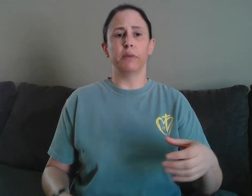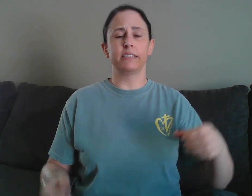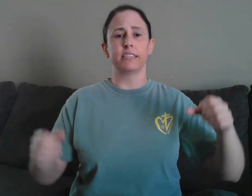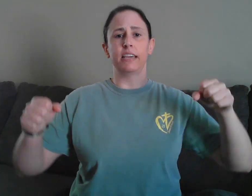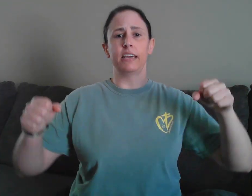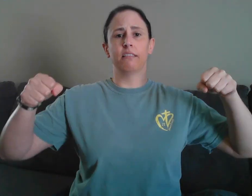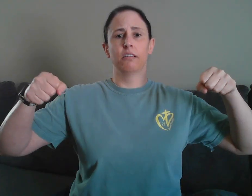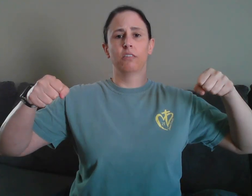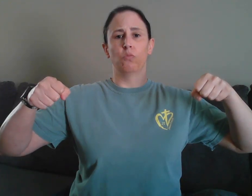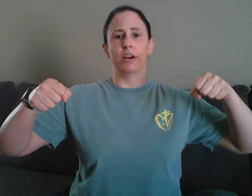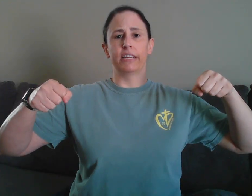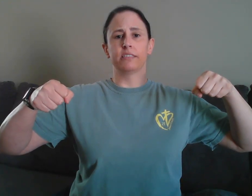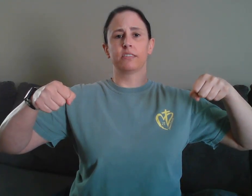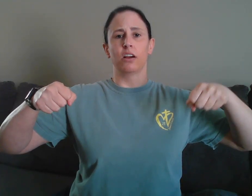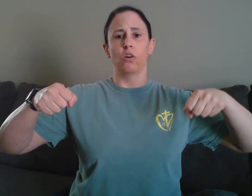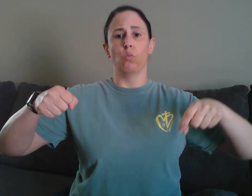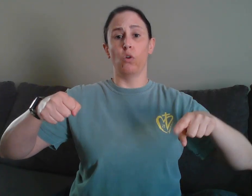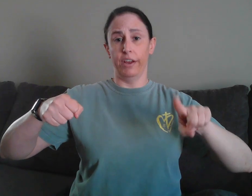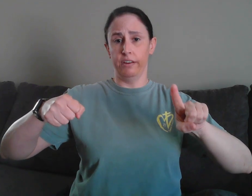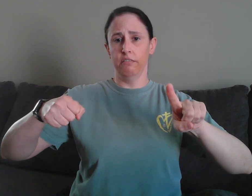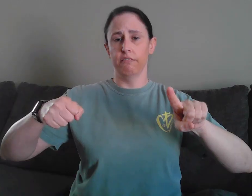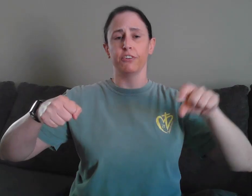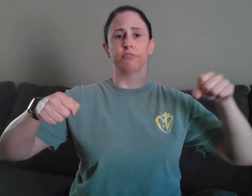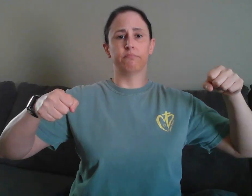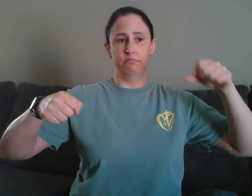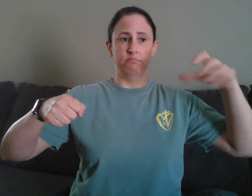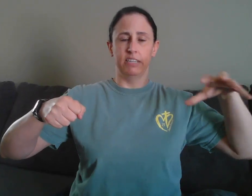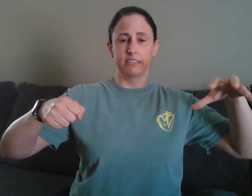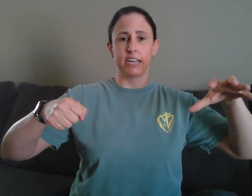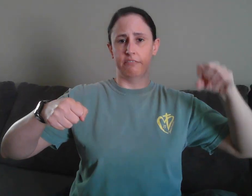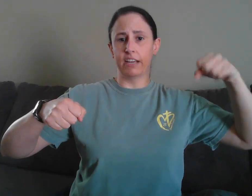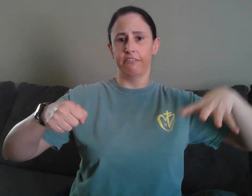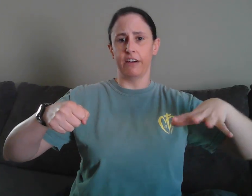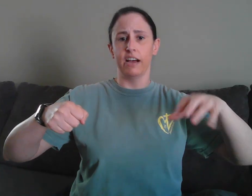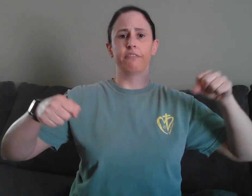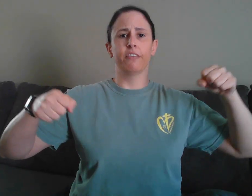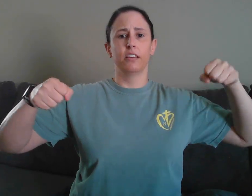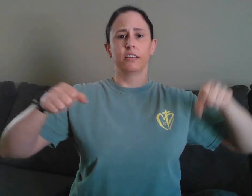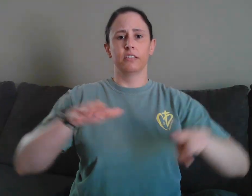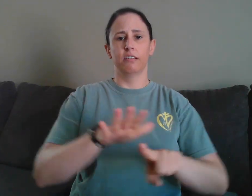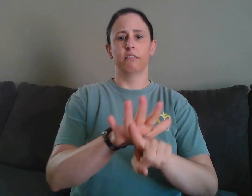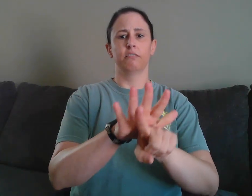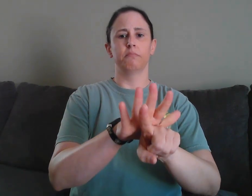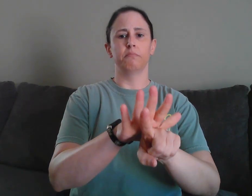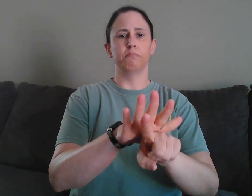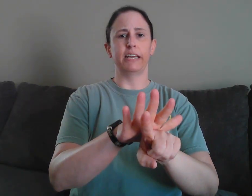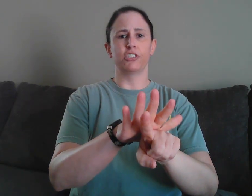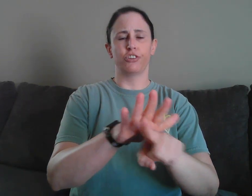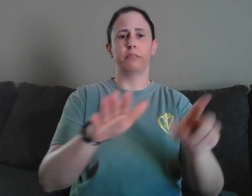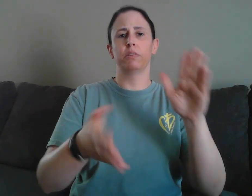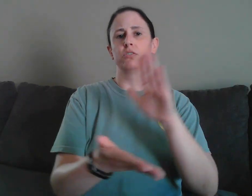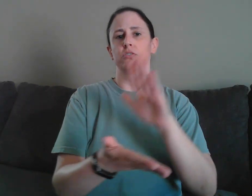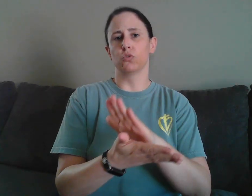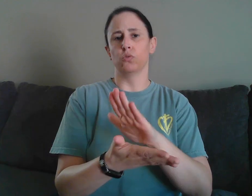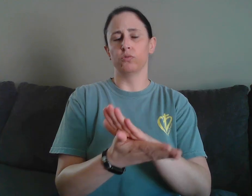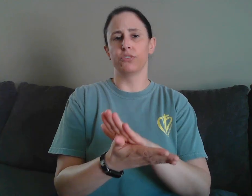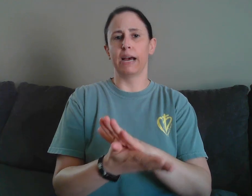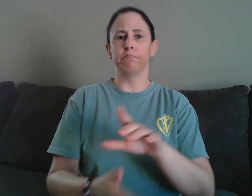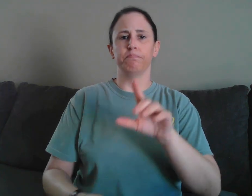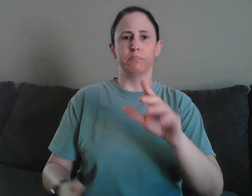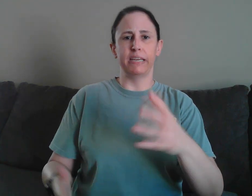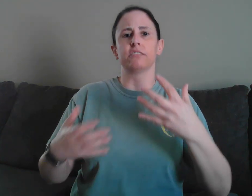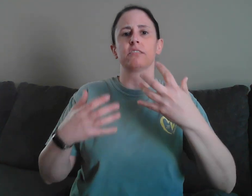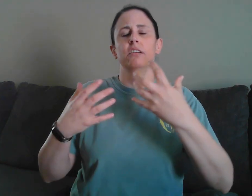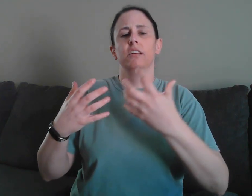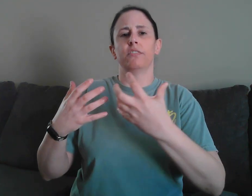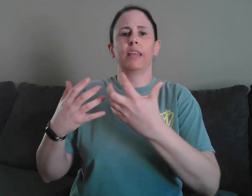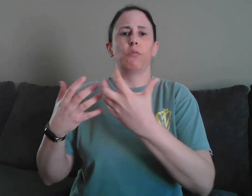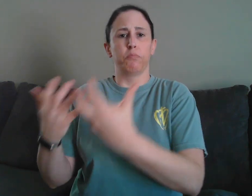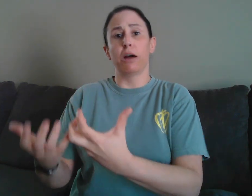you might see where it's a one for instead of like a five mainstream school. So that means they were